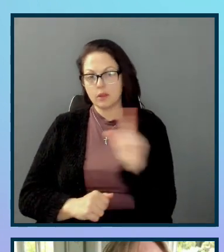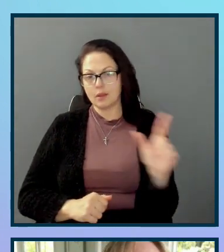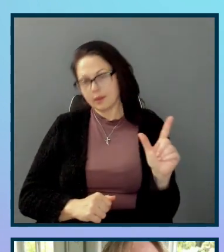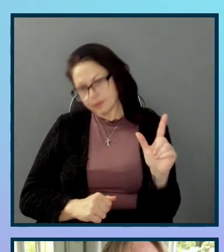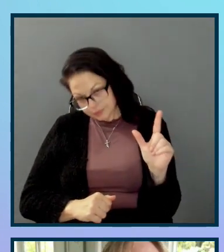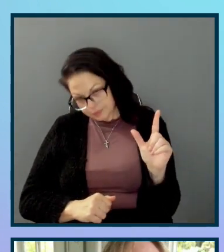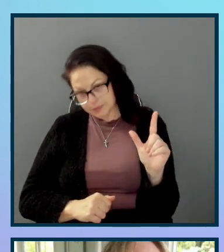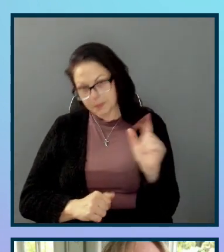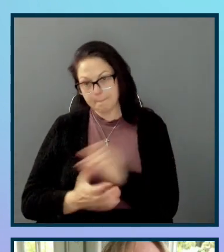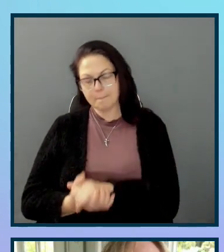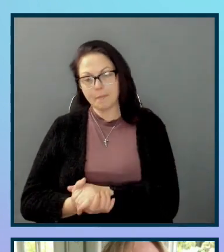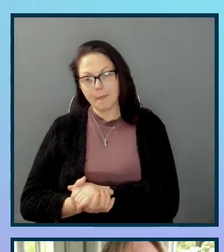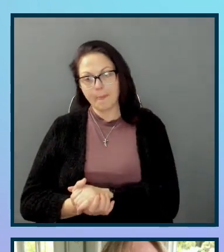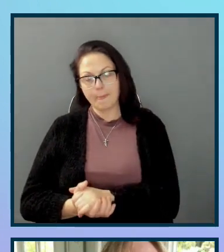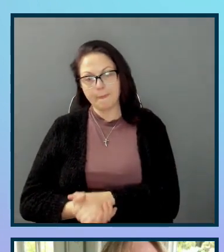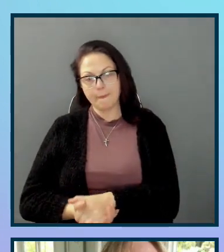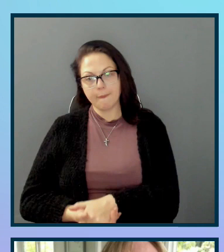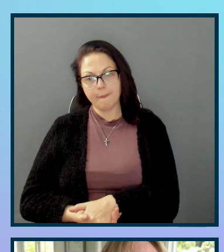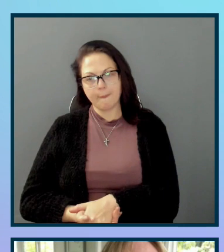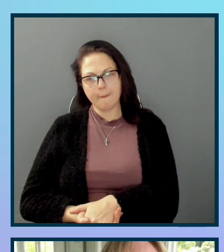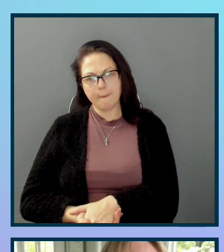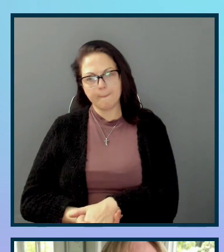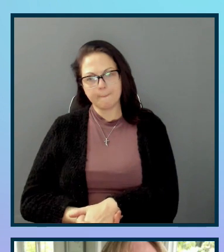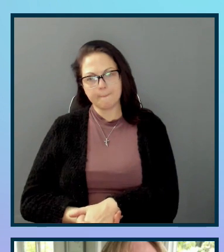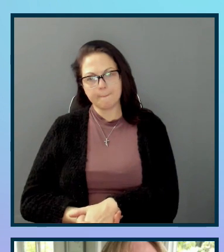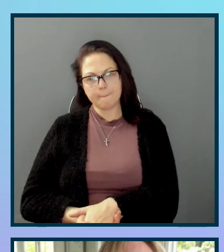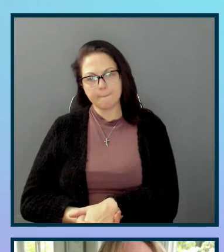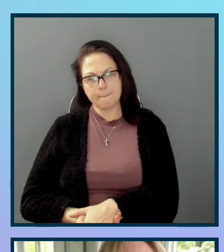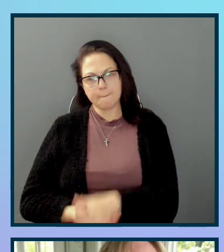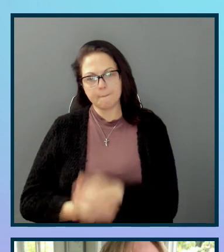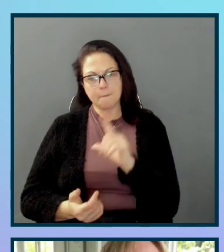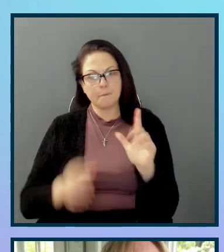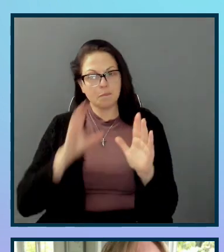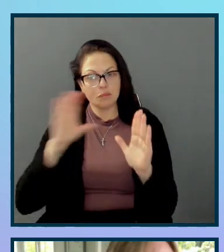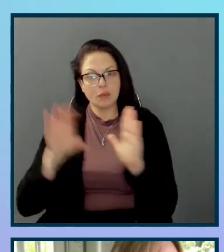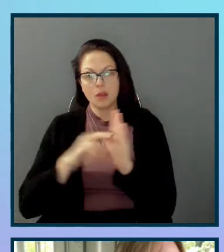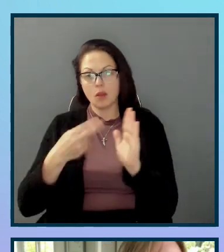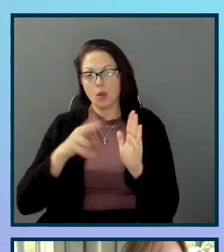we're looking at a shot from Hulu and a shot from Netflix,